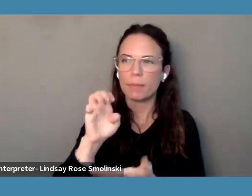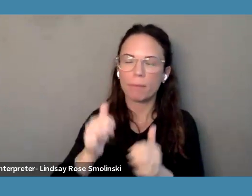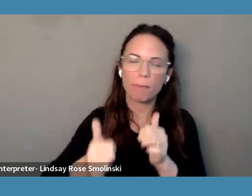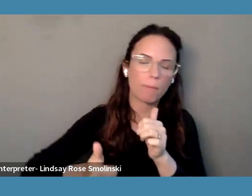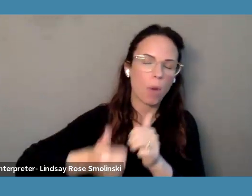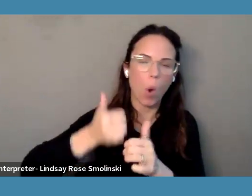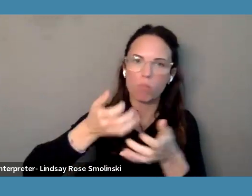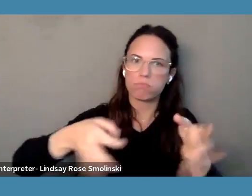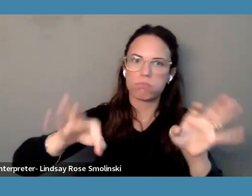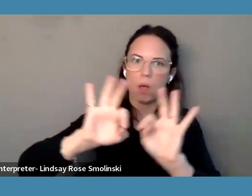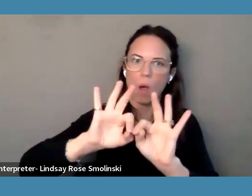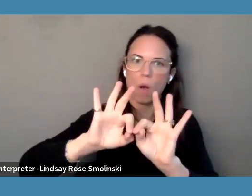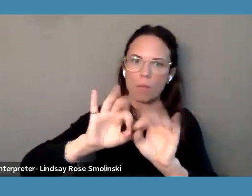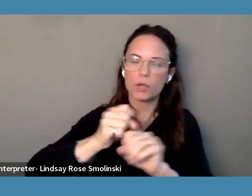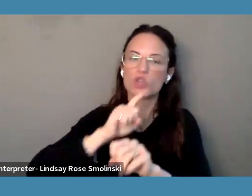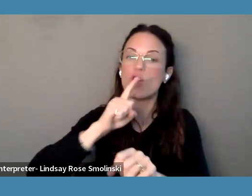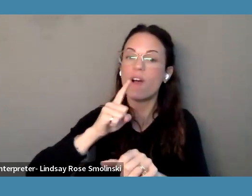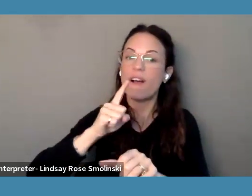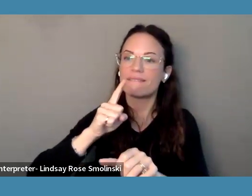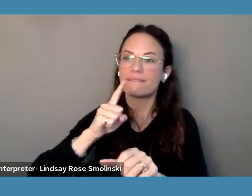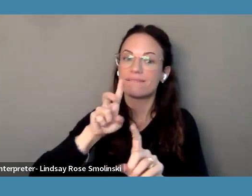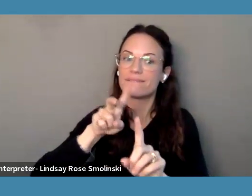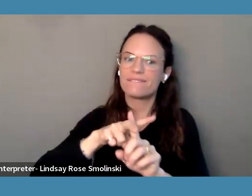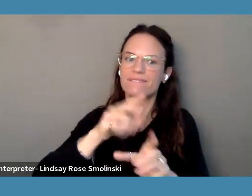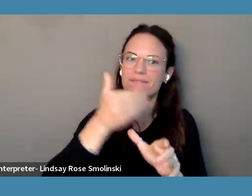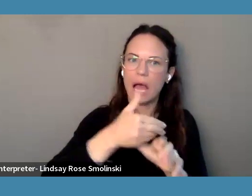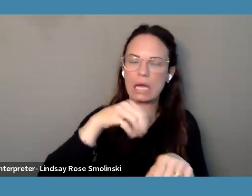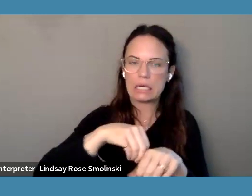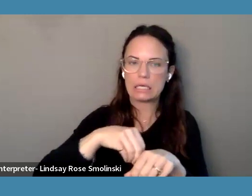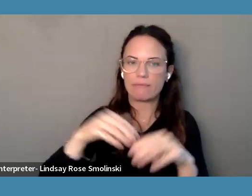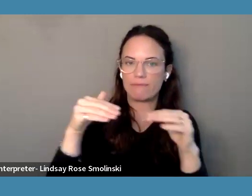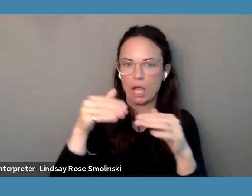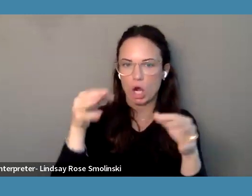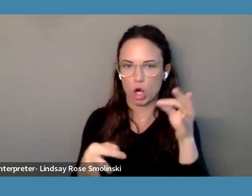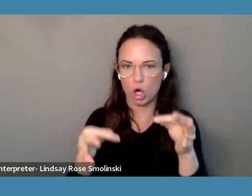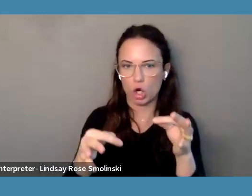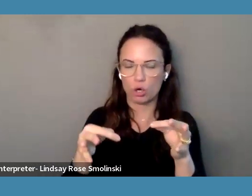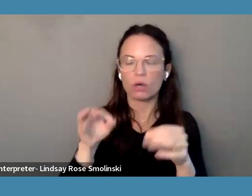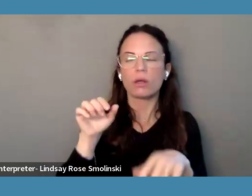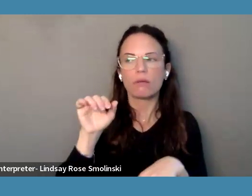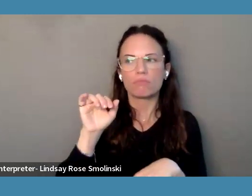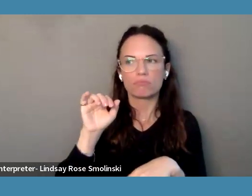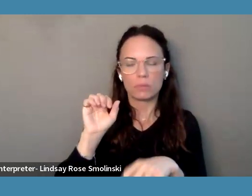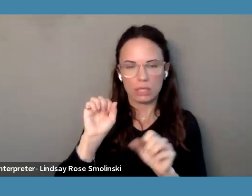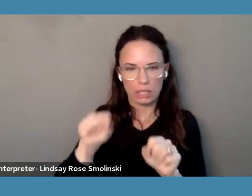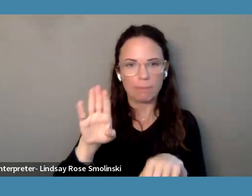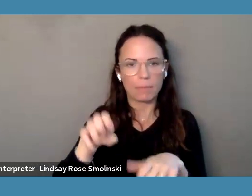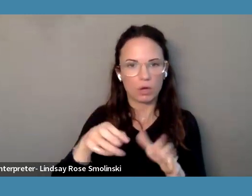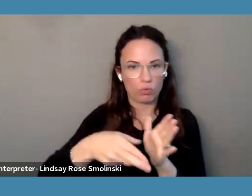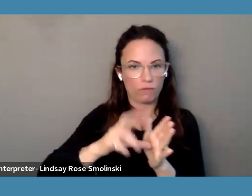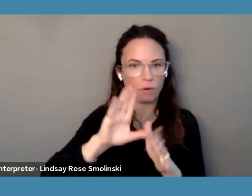and that you make sure that it's filed into the fair hearing so that it can be reviewed by the hearing officer